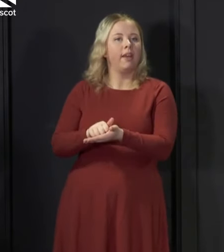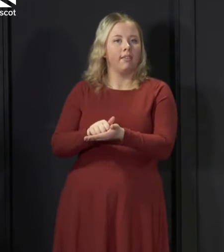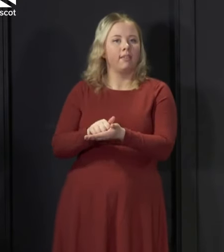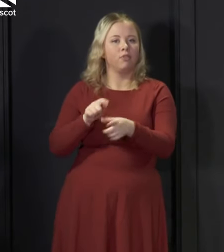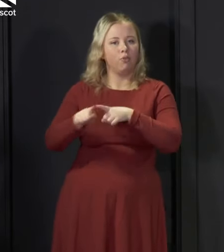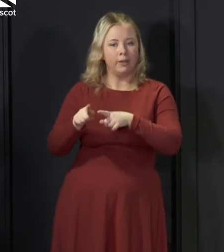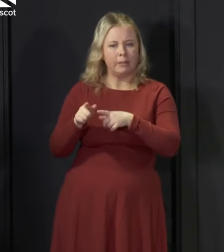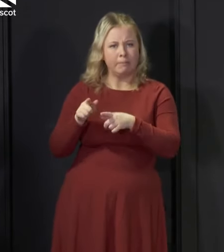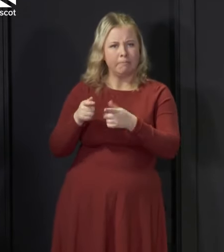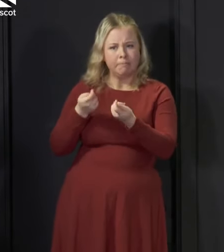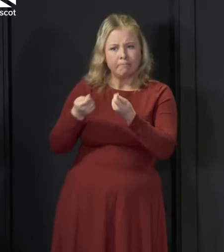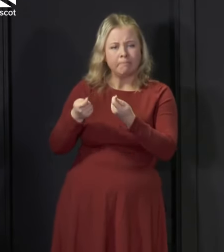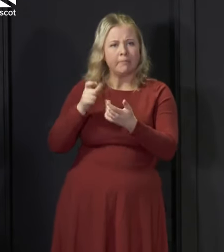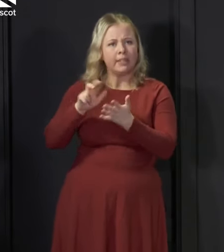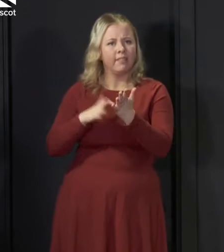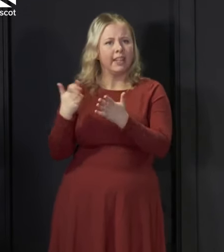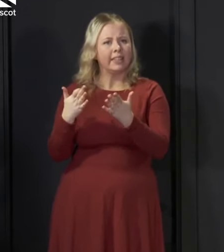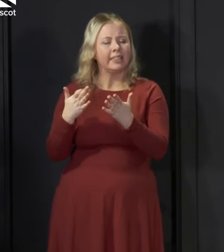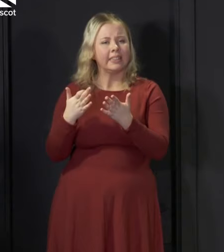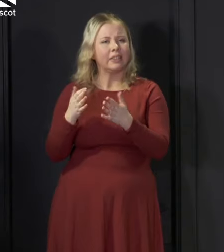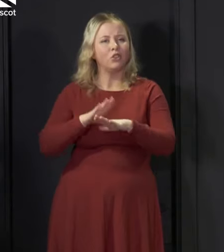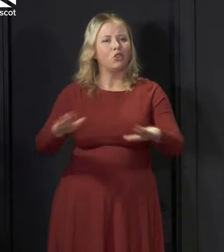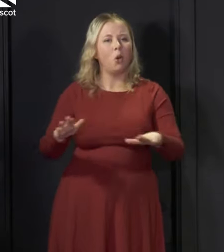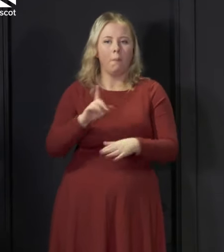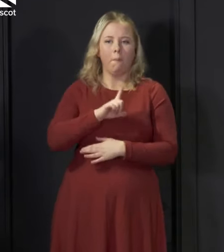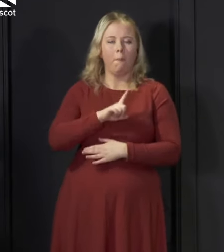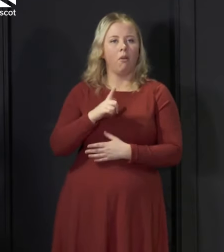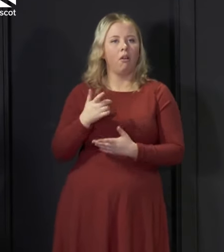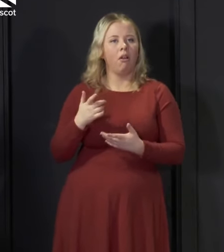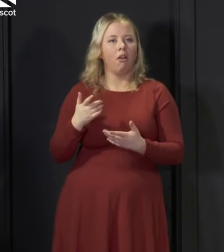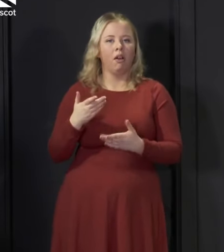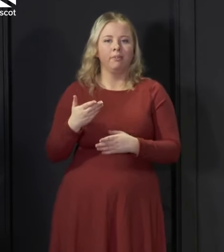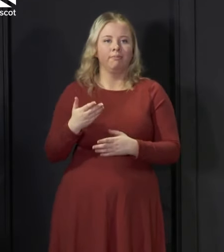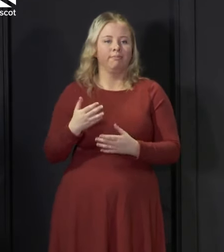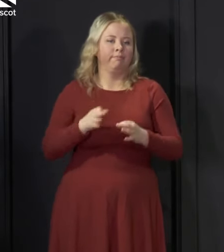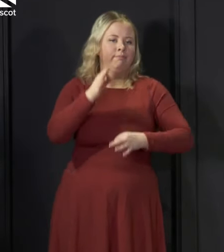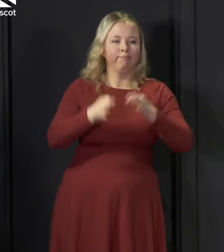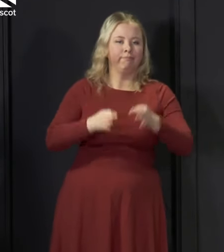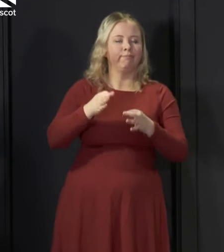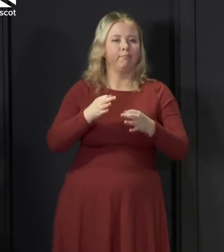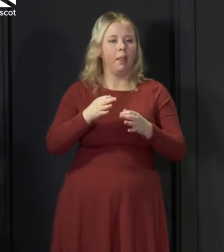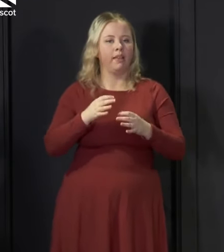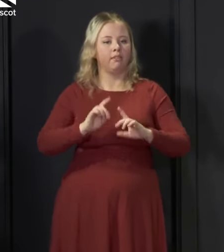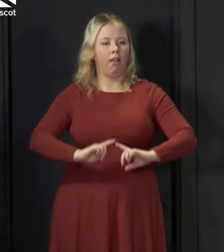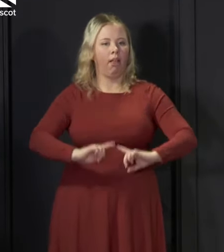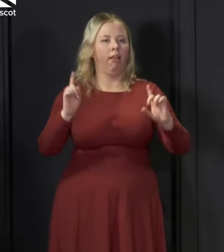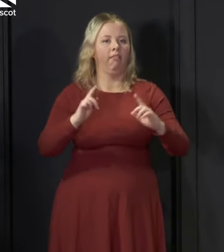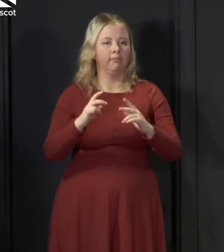this virus. It will not be because of any pre-held, pre-conceived political prejudices